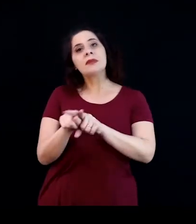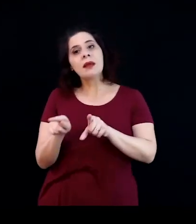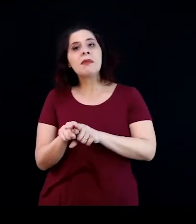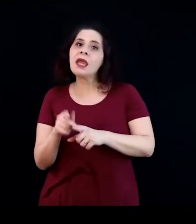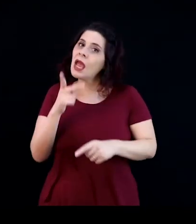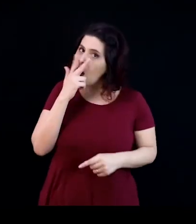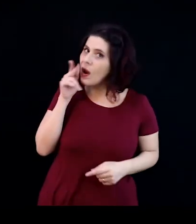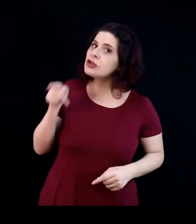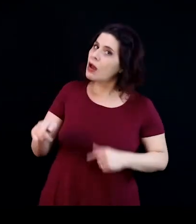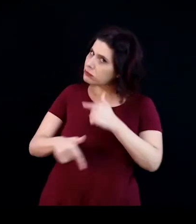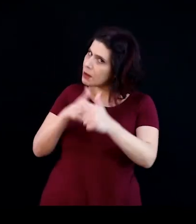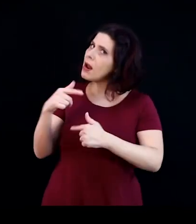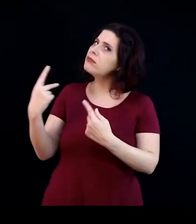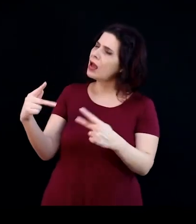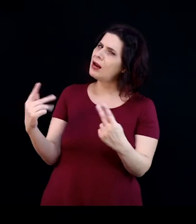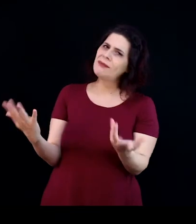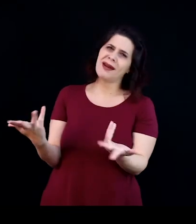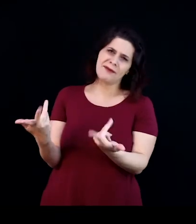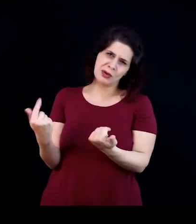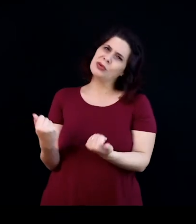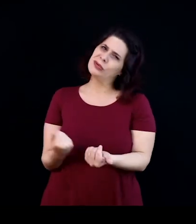And I think she just did a great work.